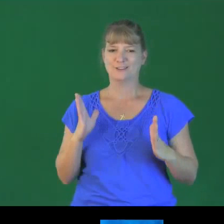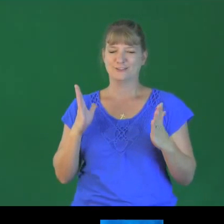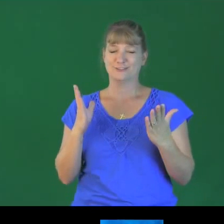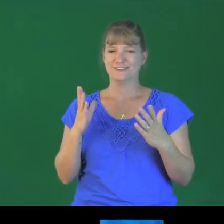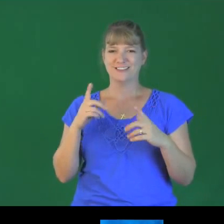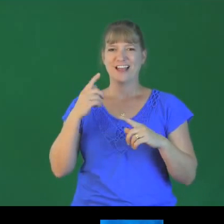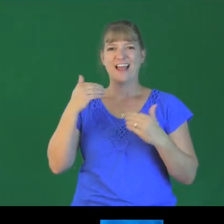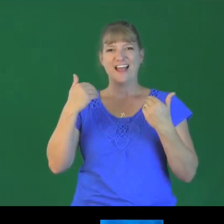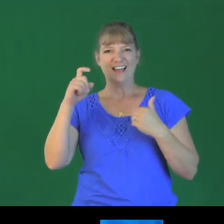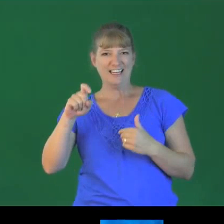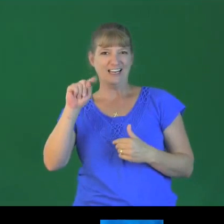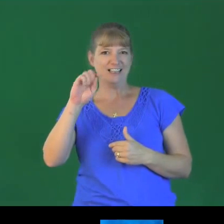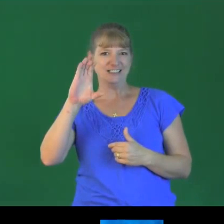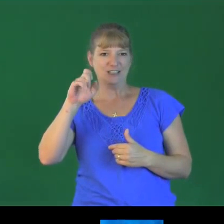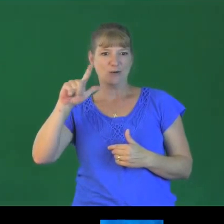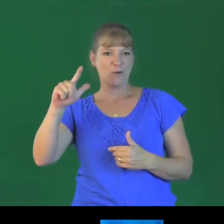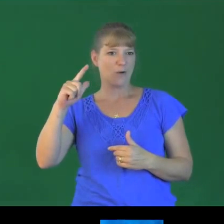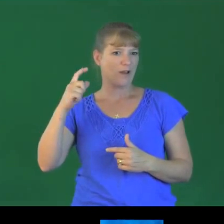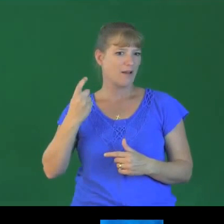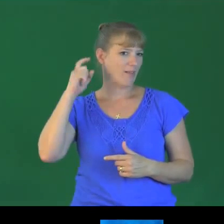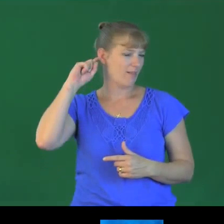a T-coil option in their hearing aid or cochlear implant